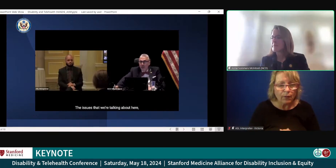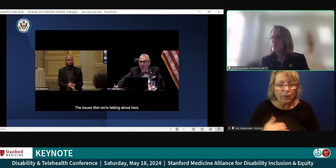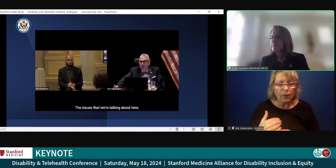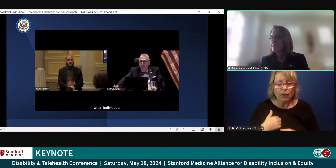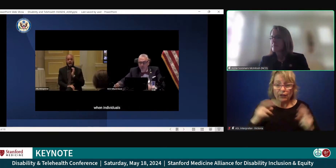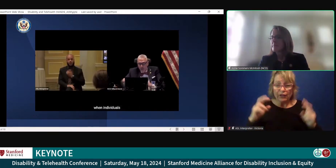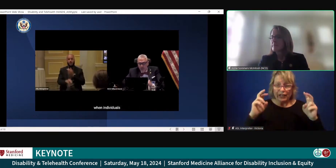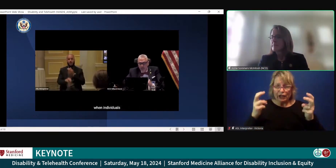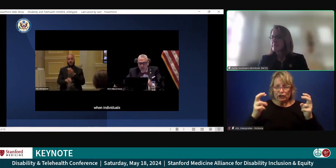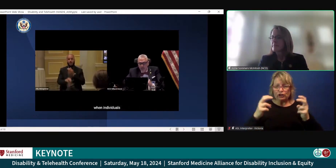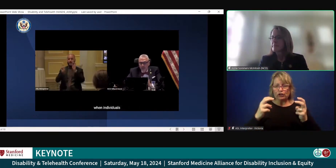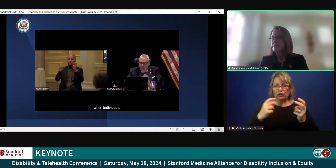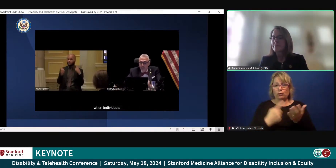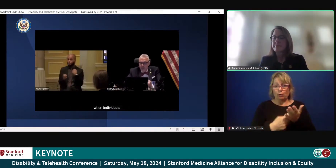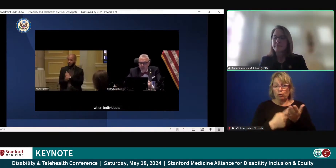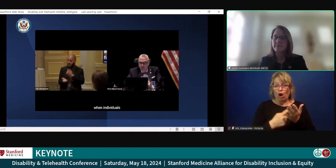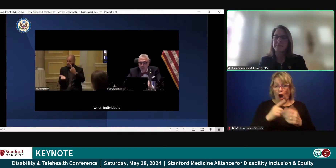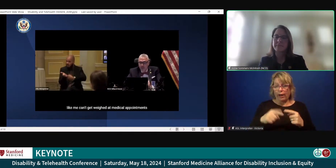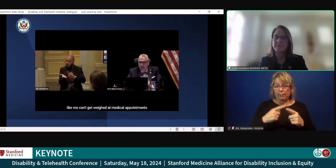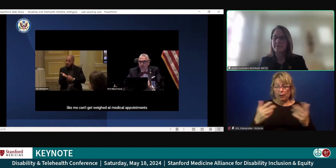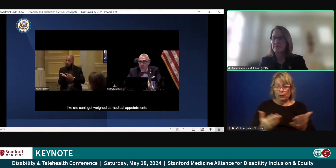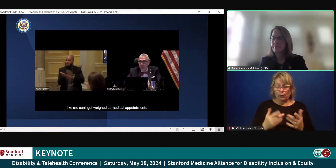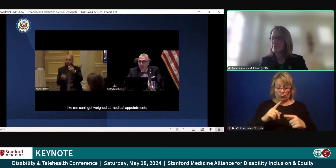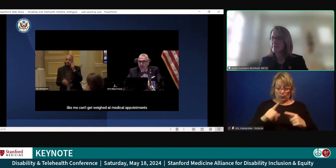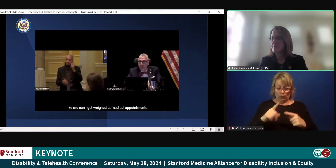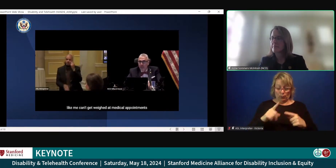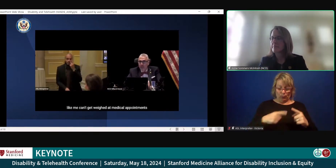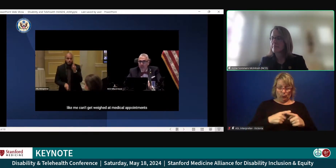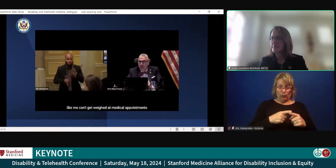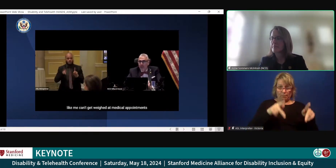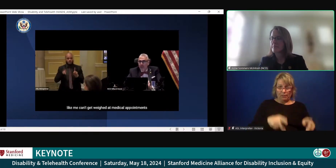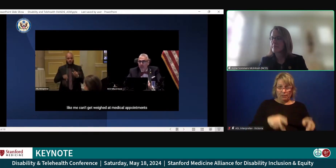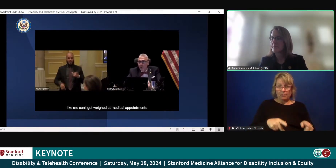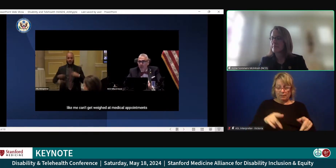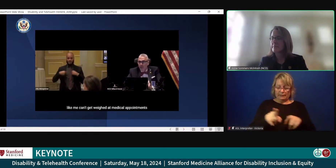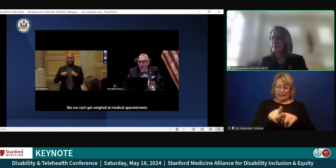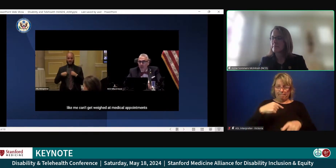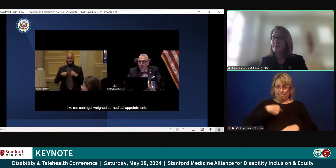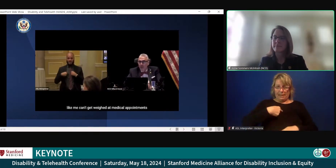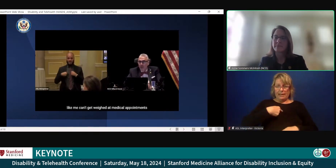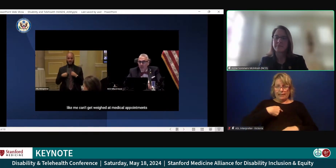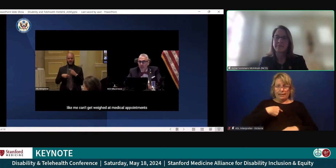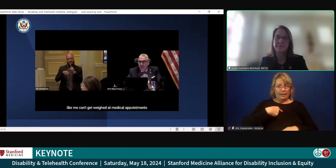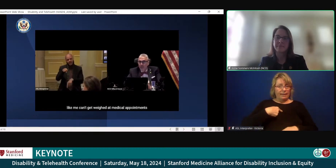we're talking about here, when individuals like me can't get weighed at medical appointments,